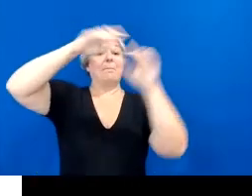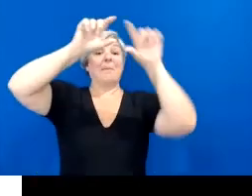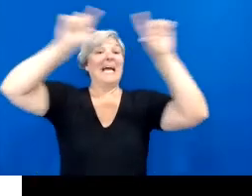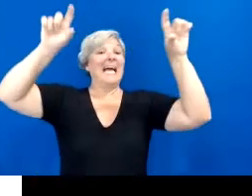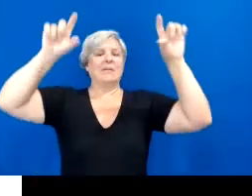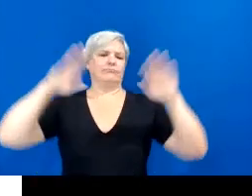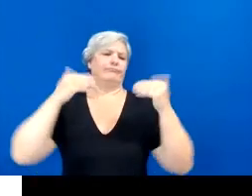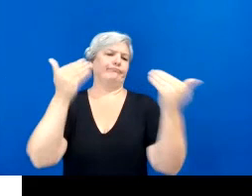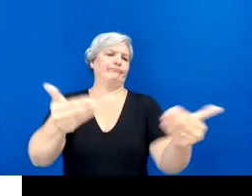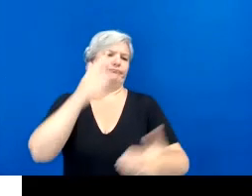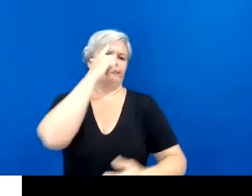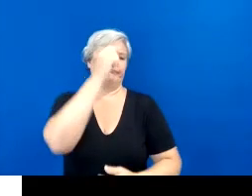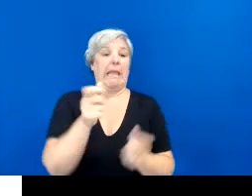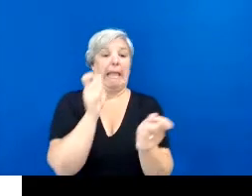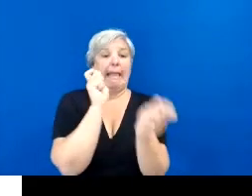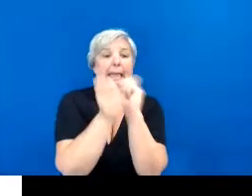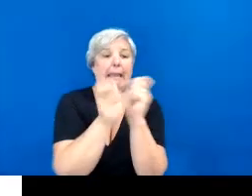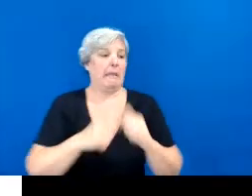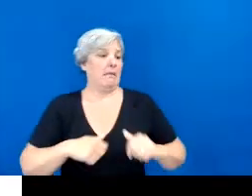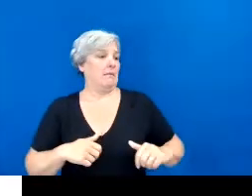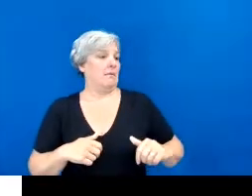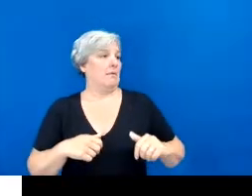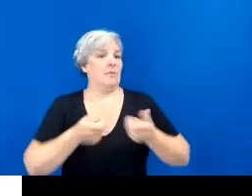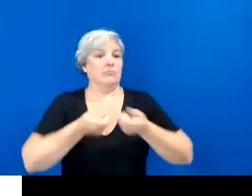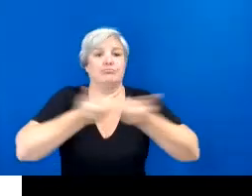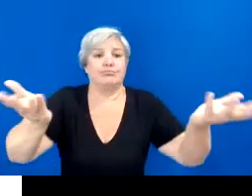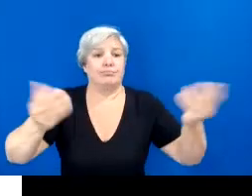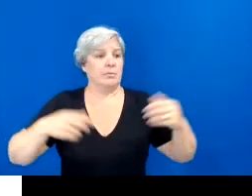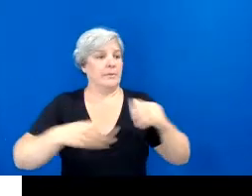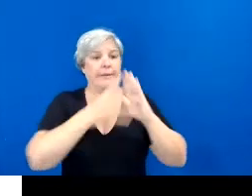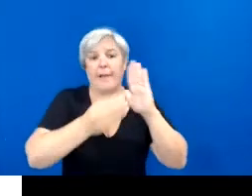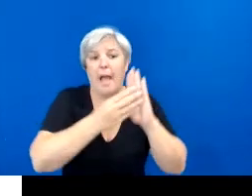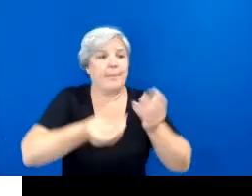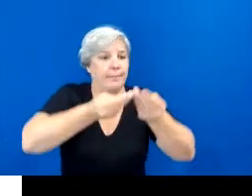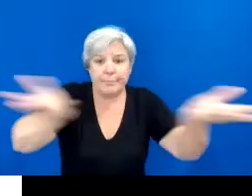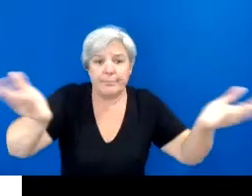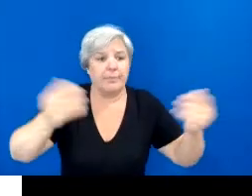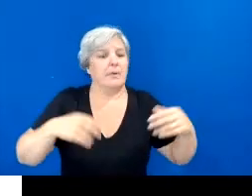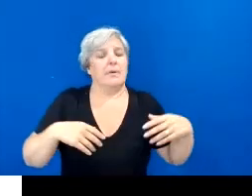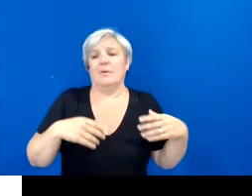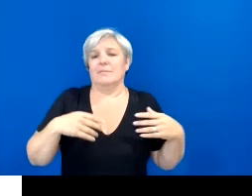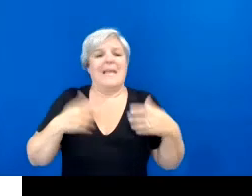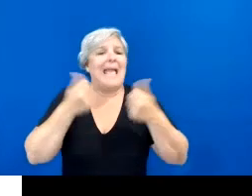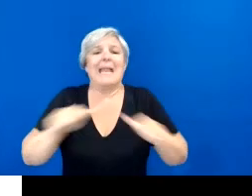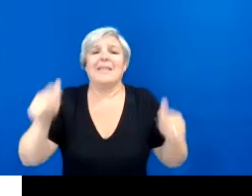You can edit them, you can change them, you can give them to your students,